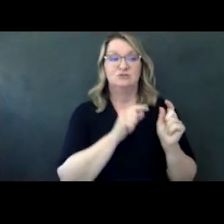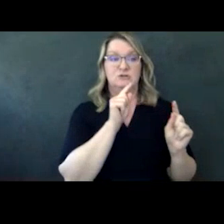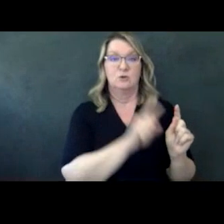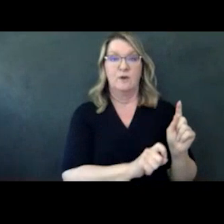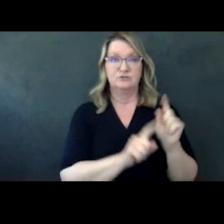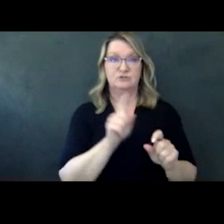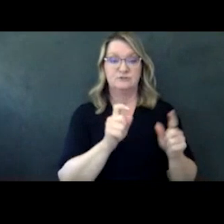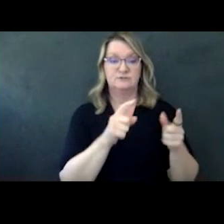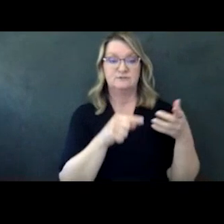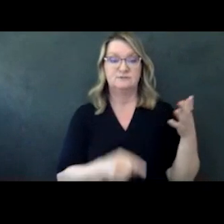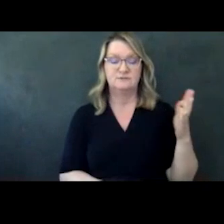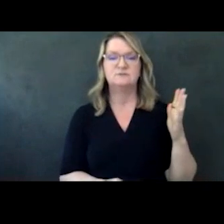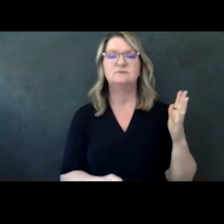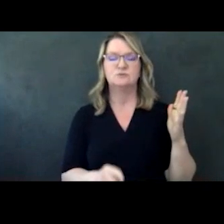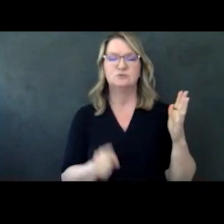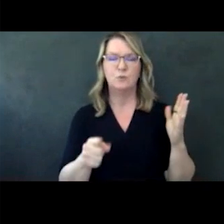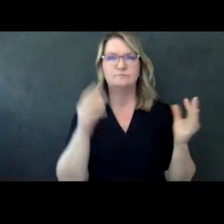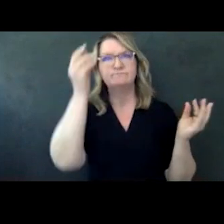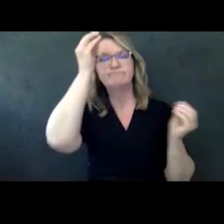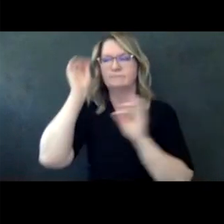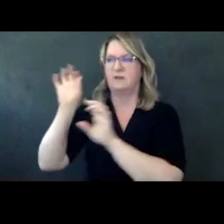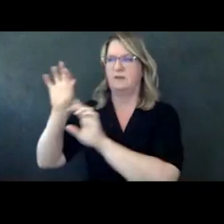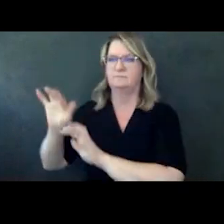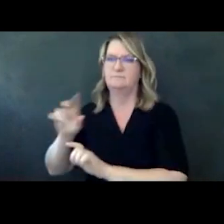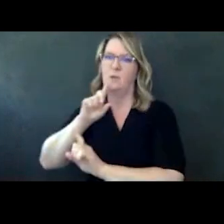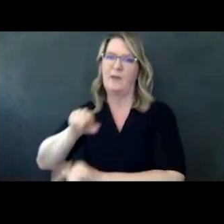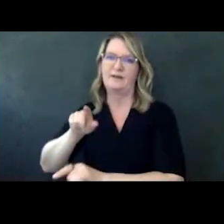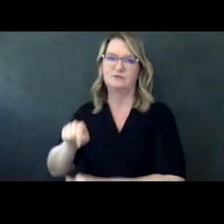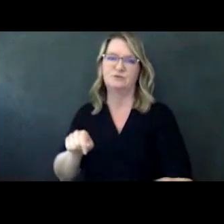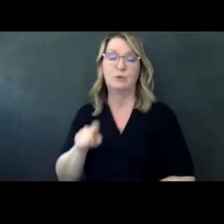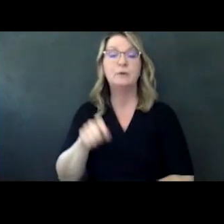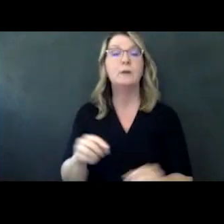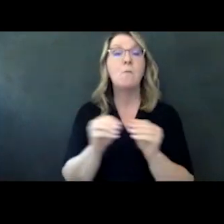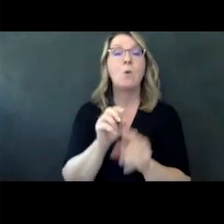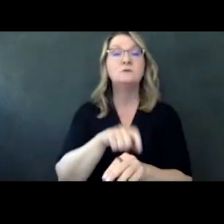few minutes to give you time to reflect. If you need additional time, feel free to pause your